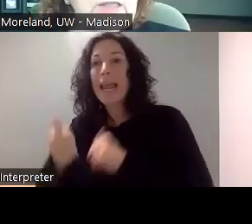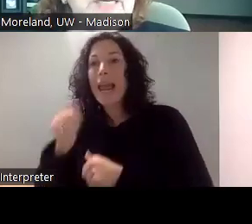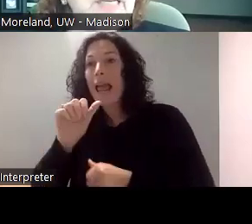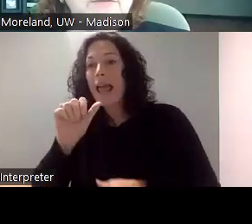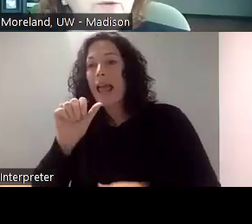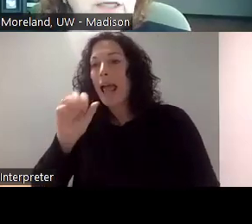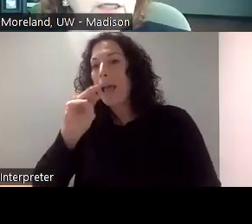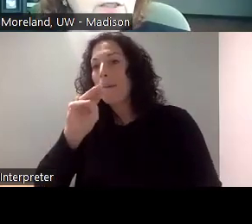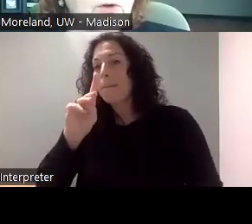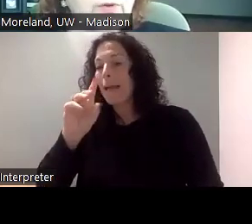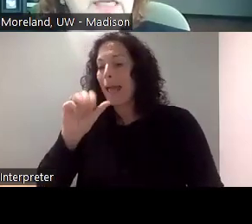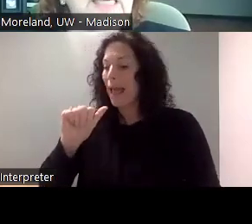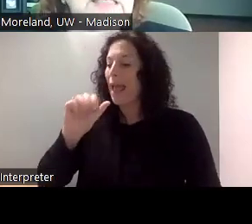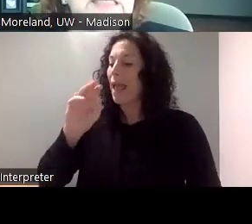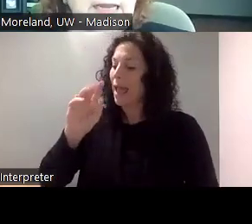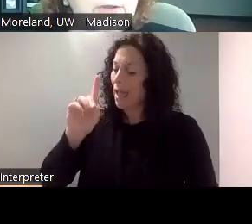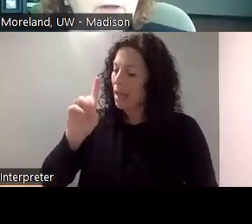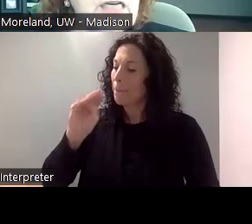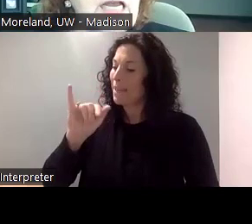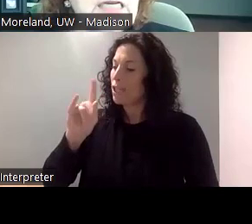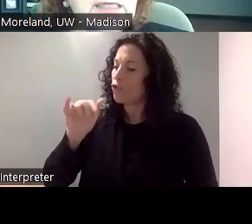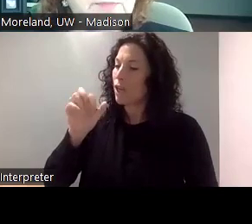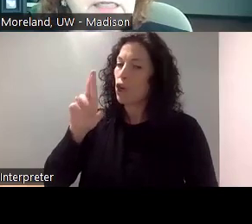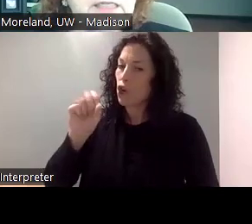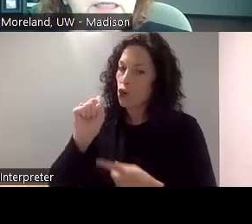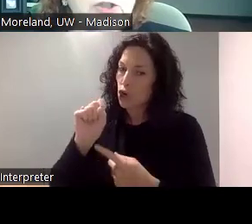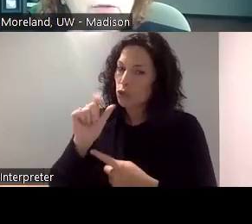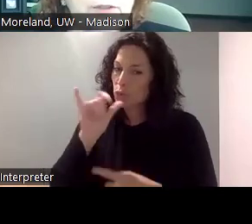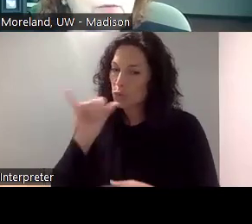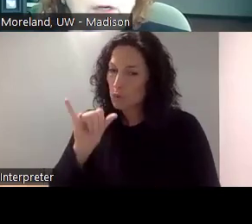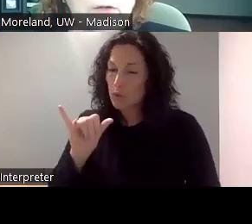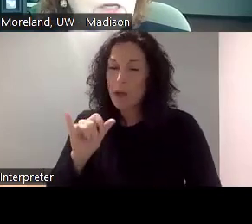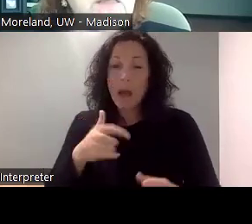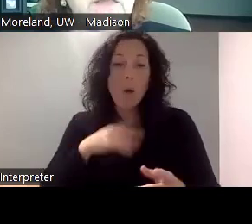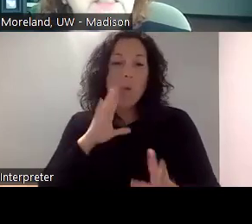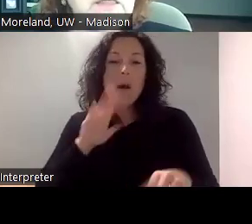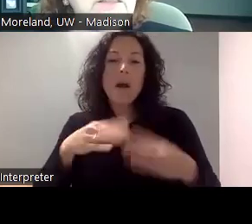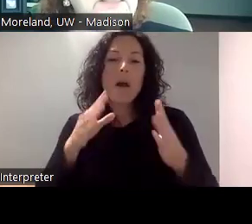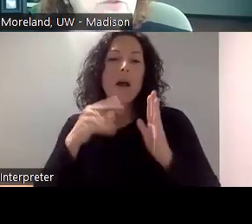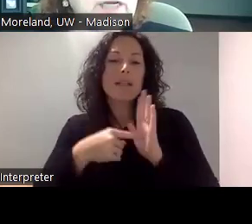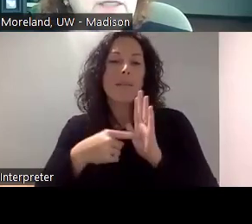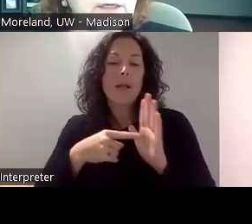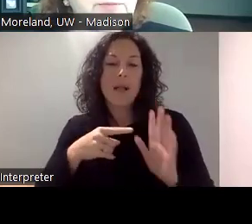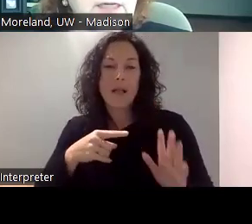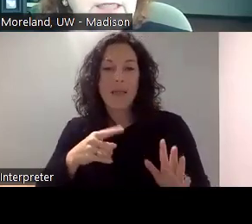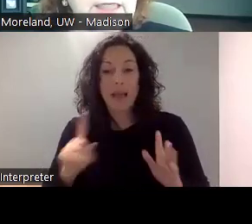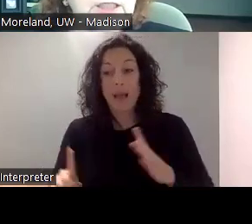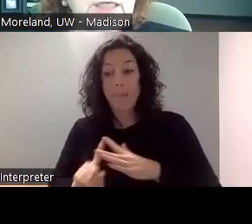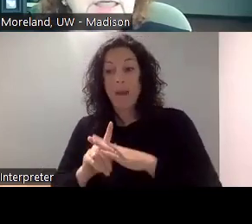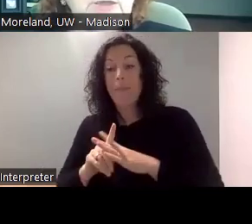So I want to give you a little quick example of an unexpected issue that arose that nearly derailed our project.